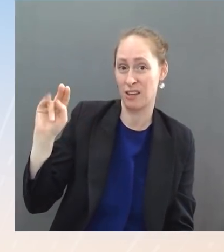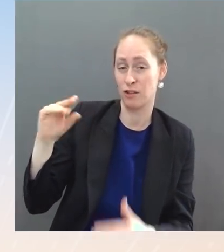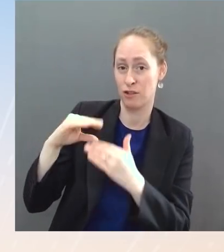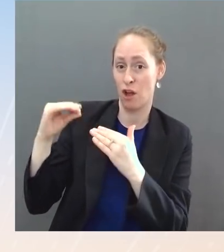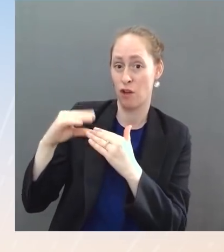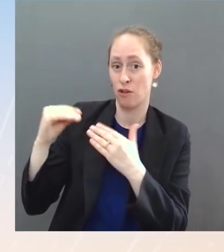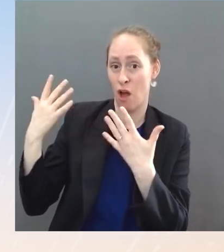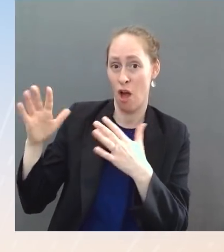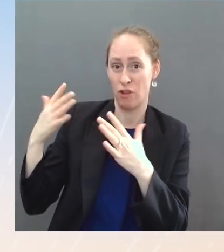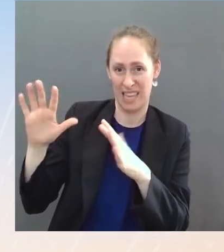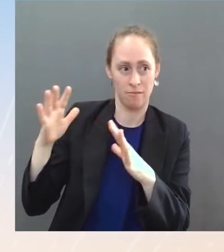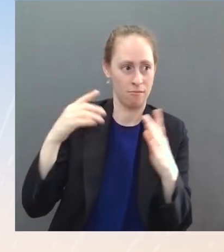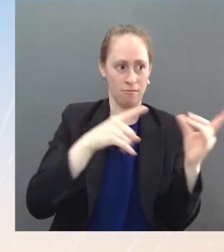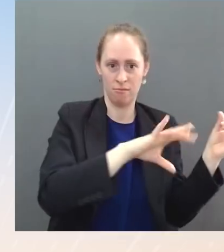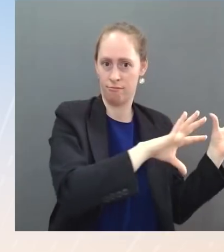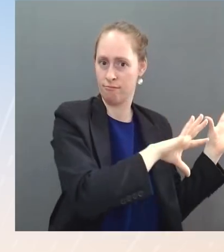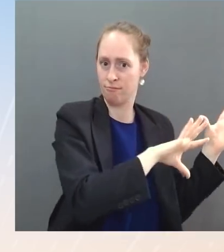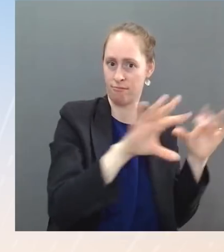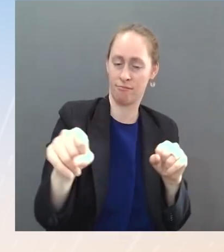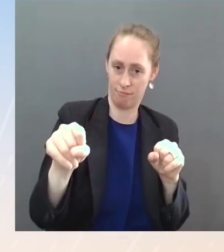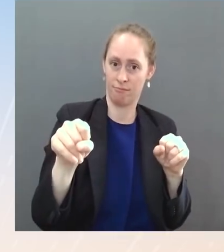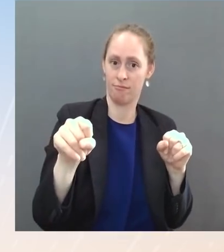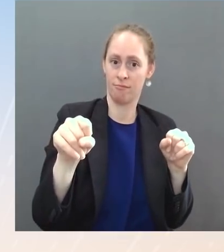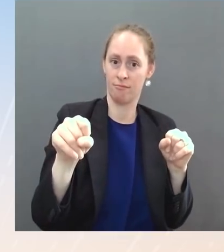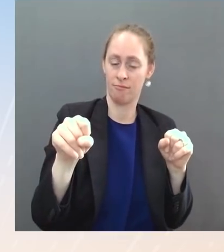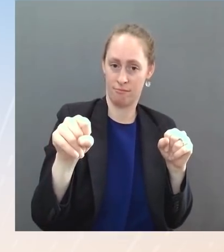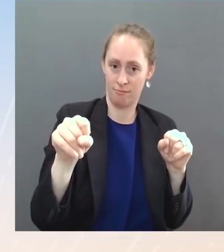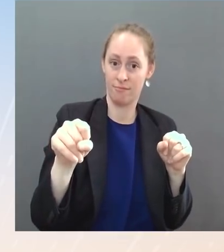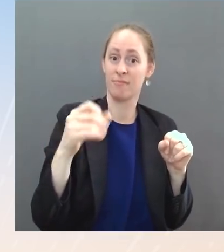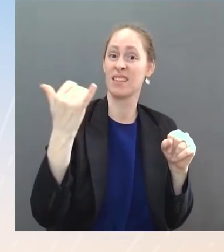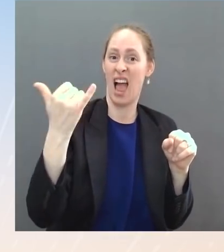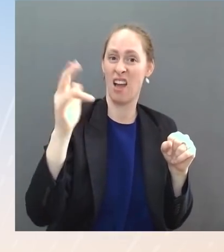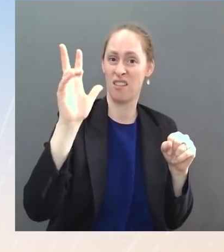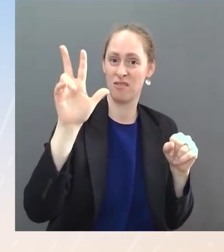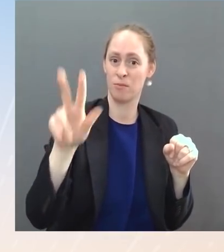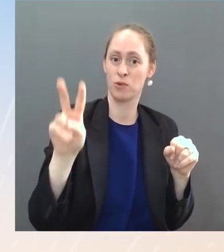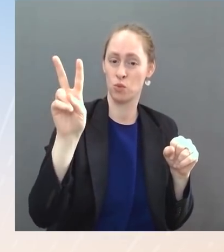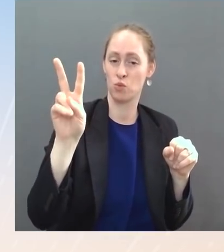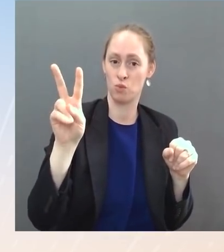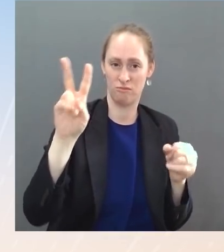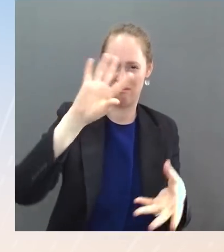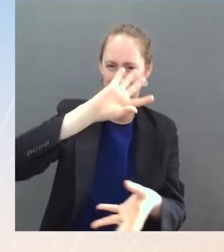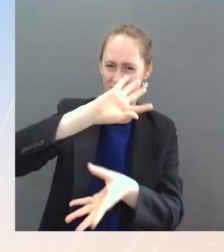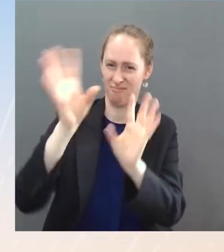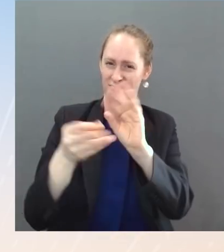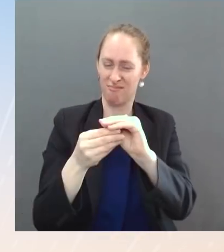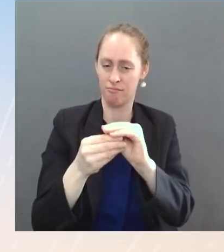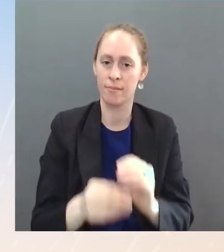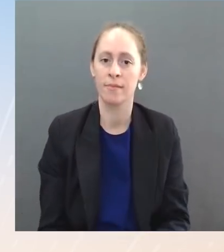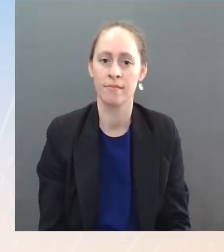since the beginning of the administration. The latest package includes laser-guided rocket systems,